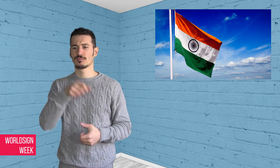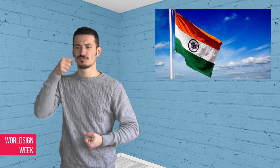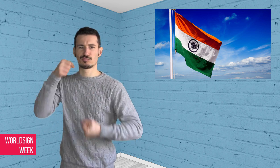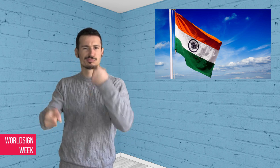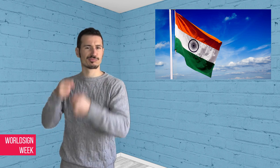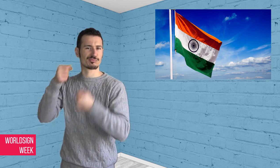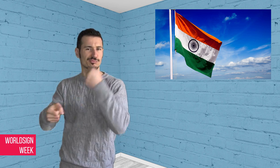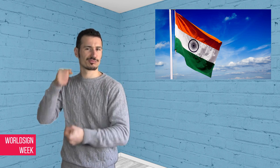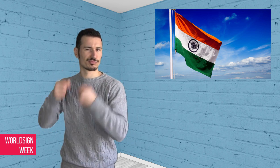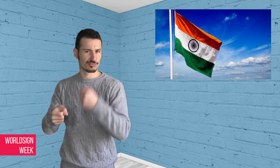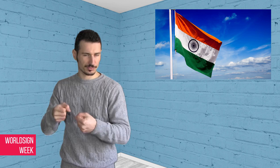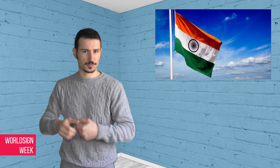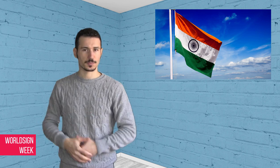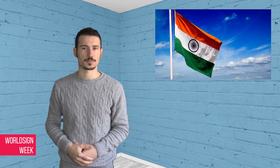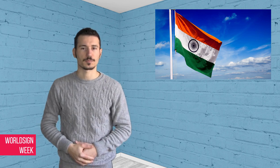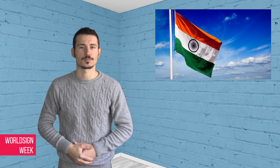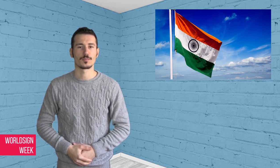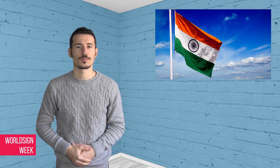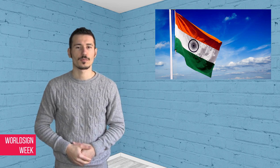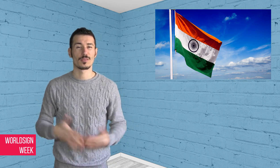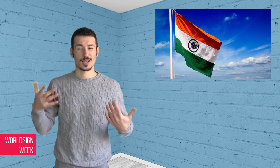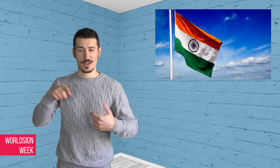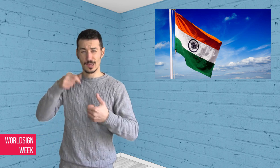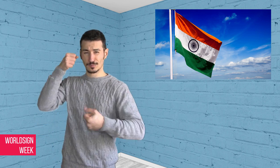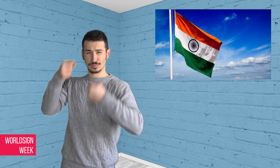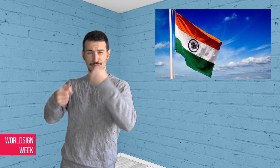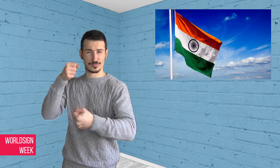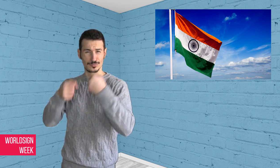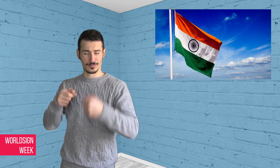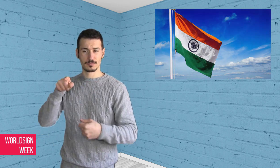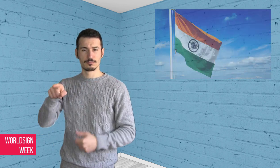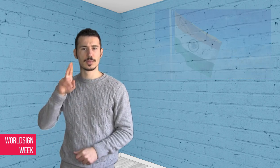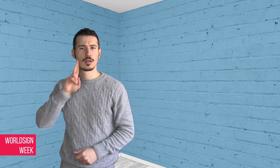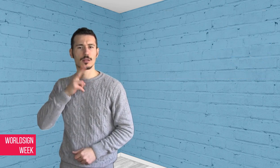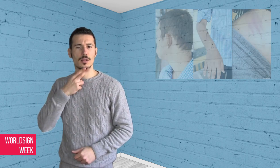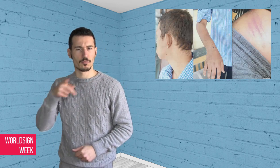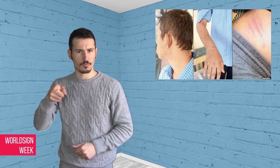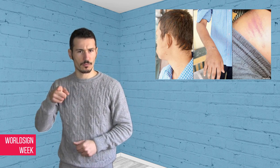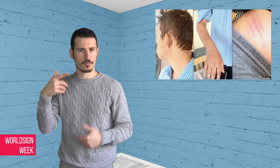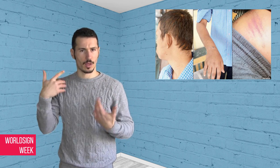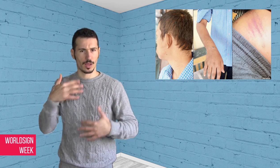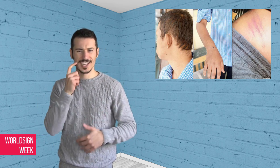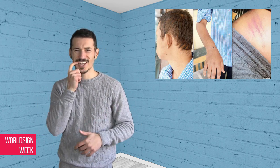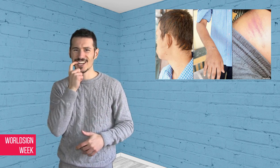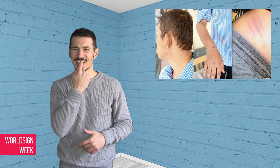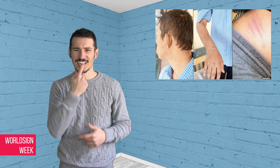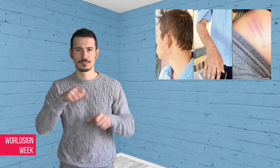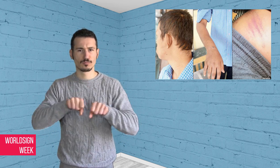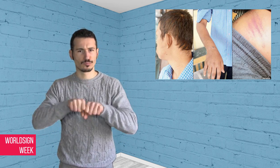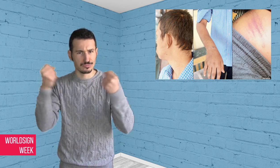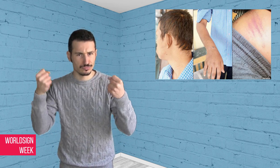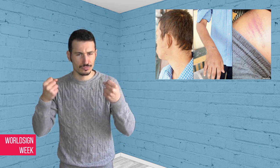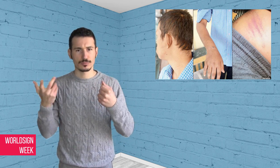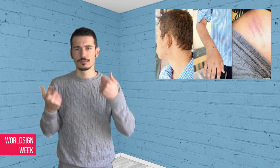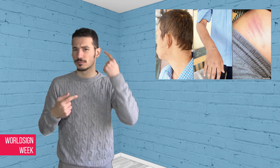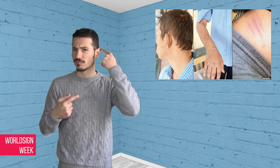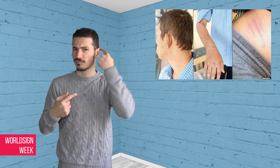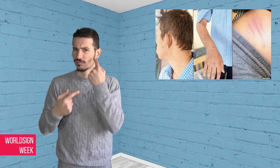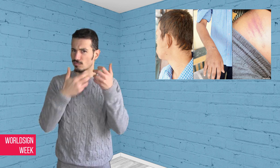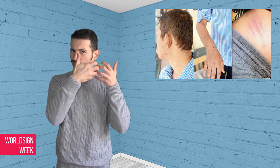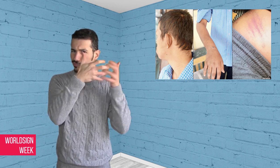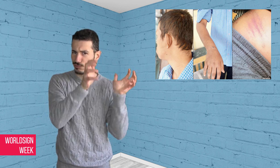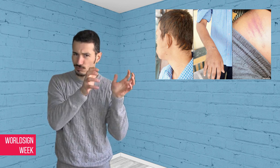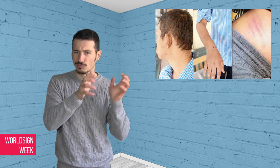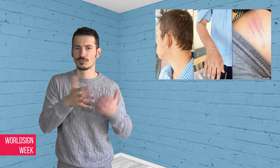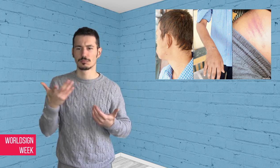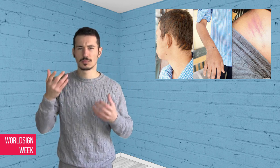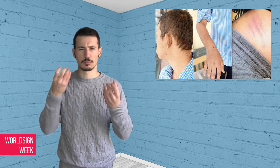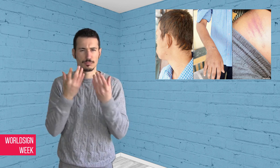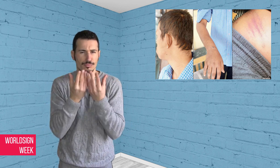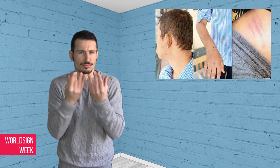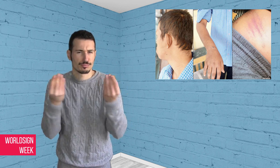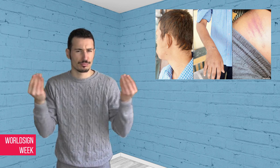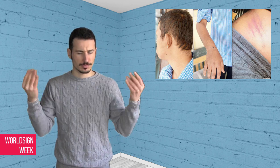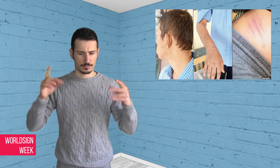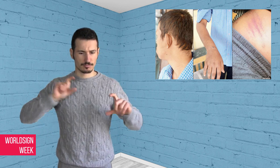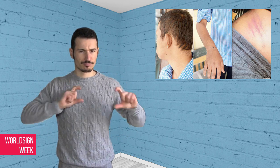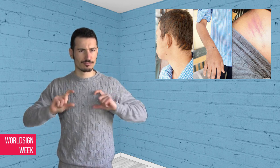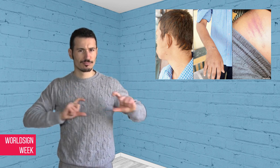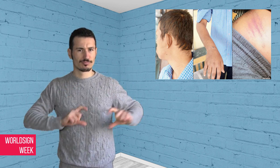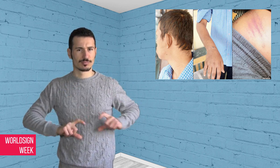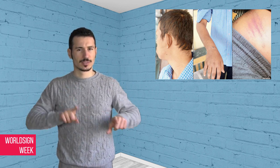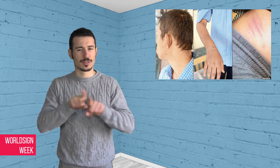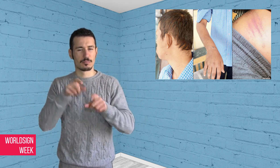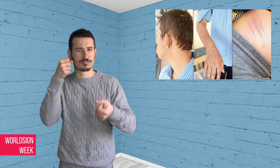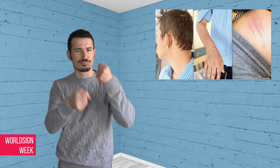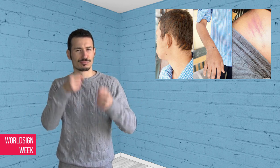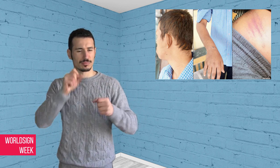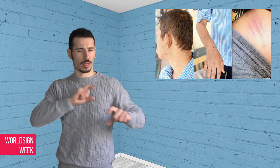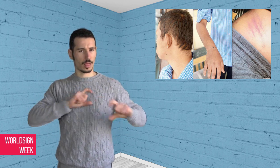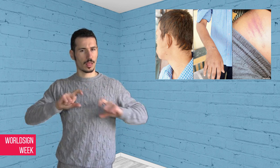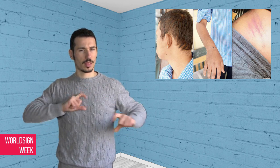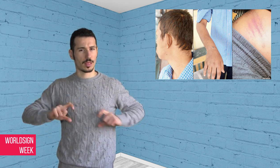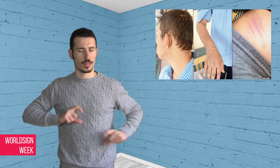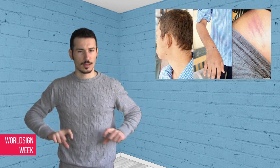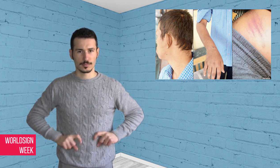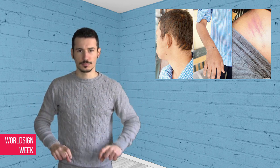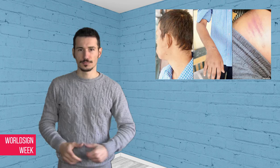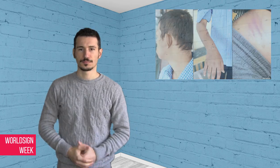and numerous bruises on his body.